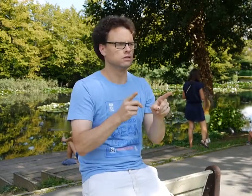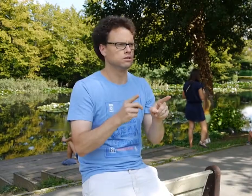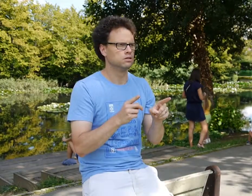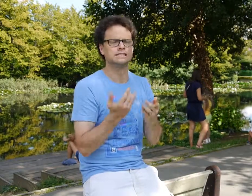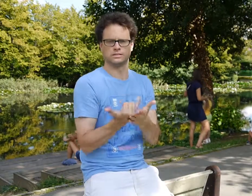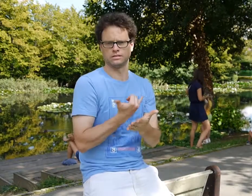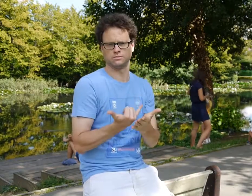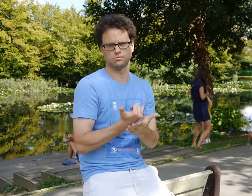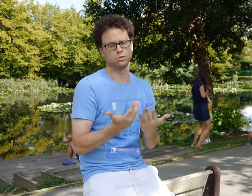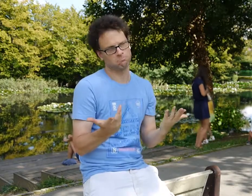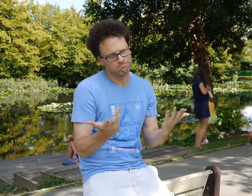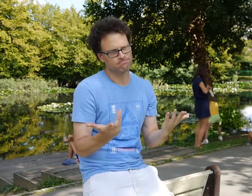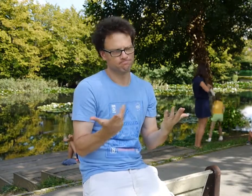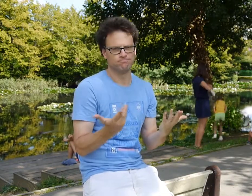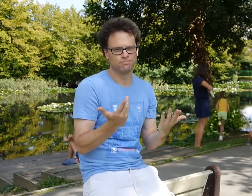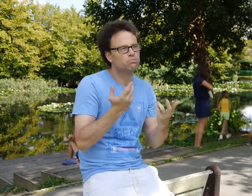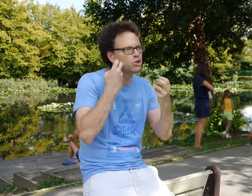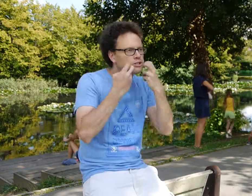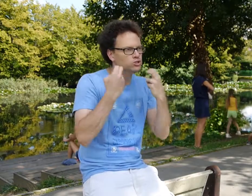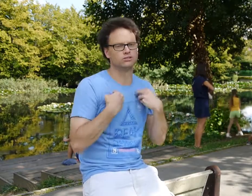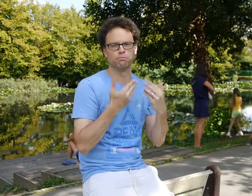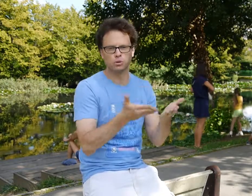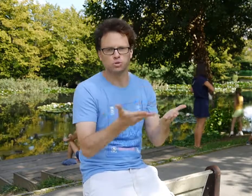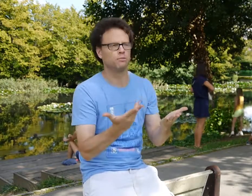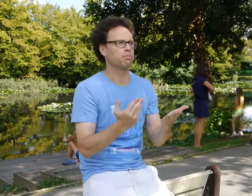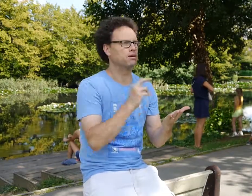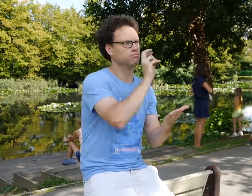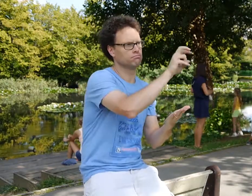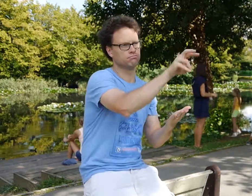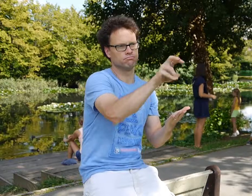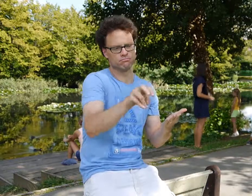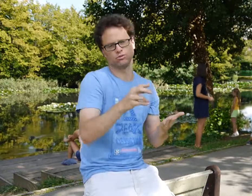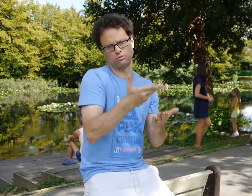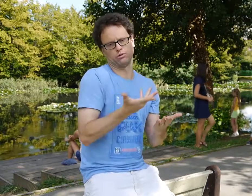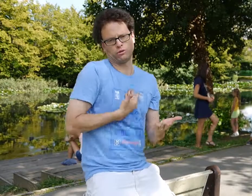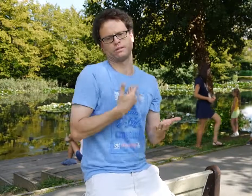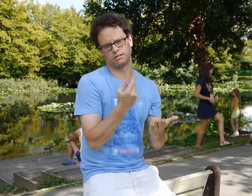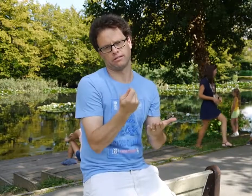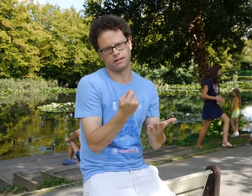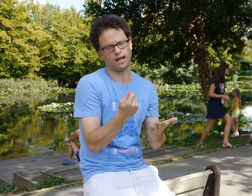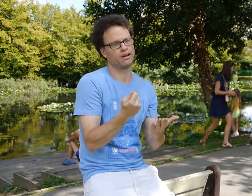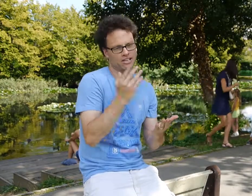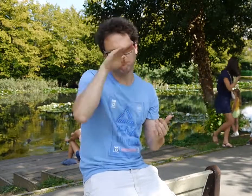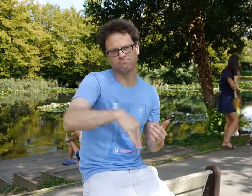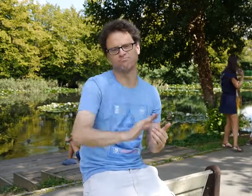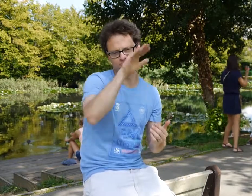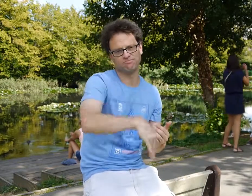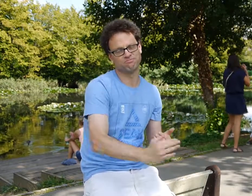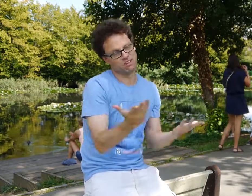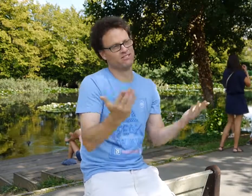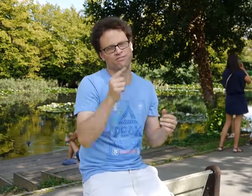I earn my living by selling my shows. Sometimes I do not get paid well, sometimes I do. It differs.